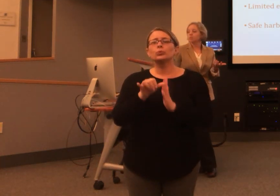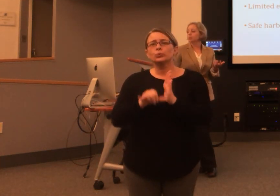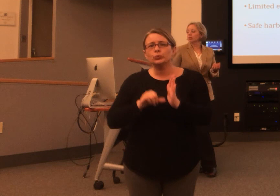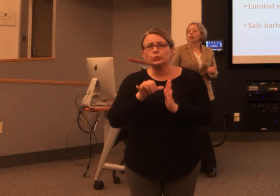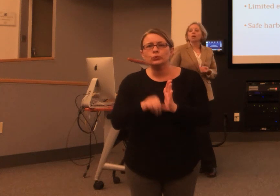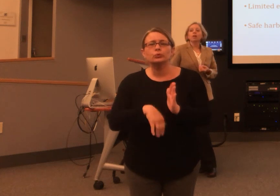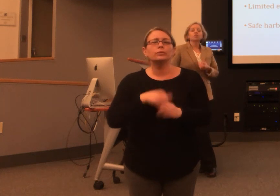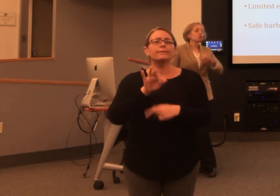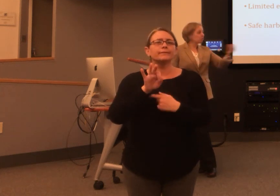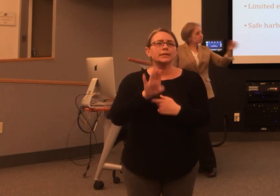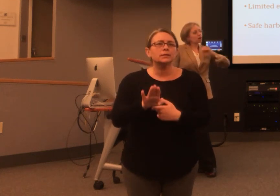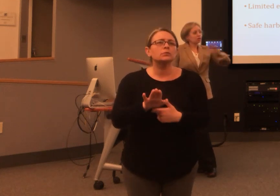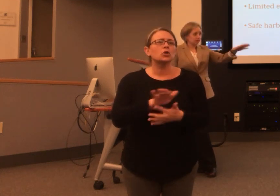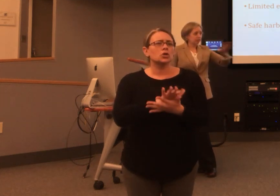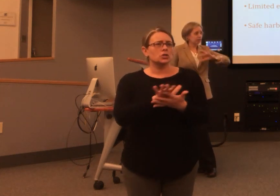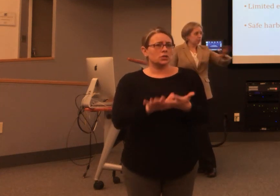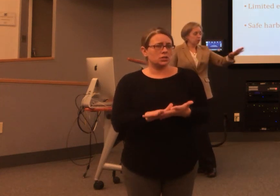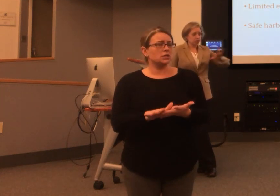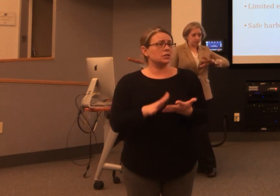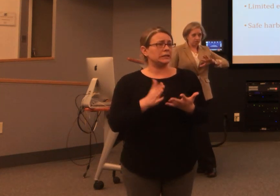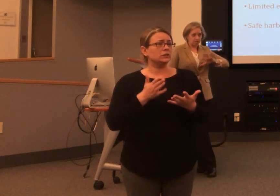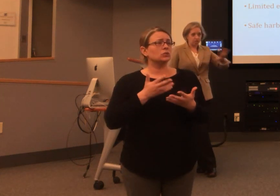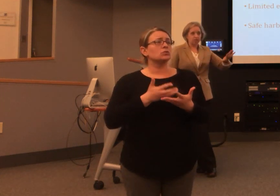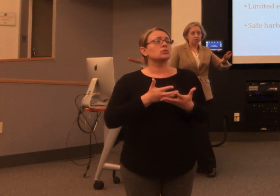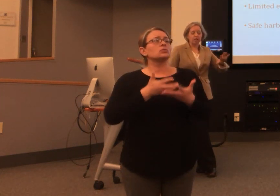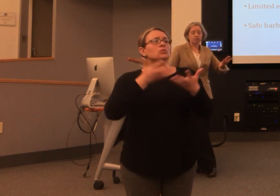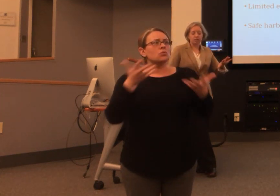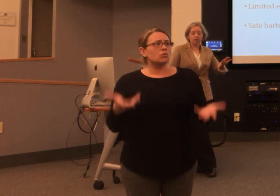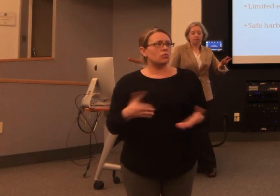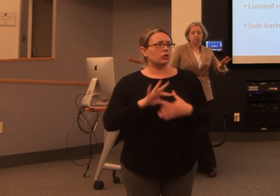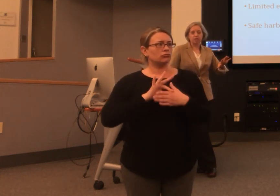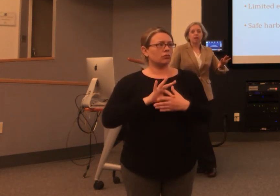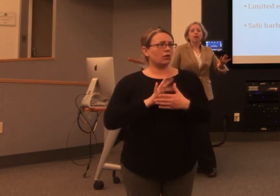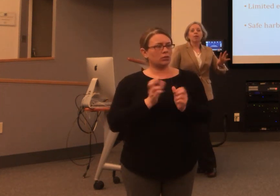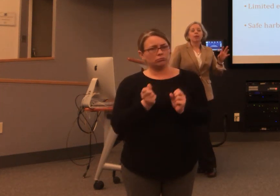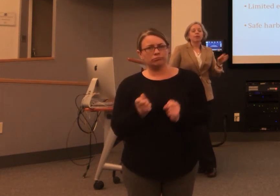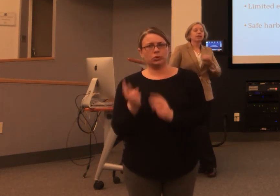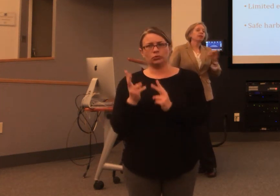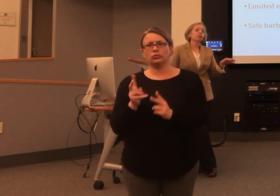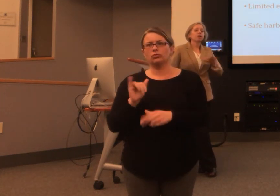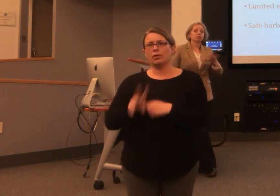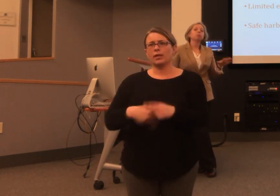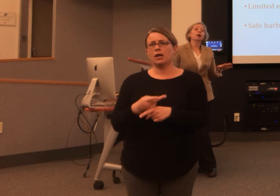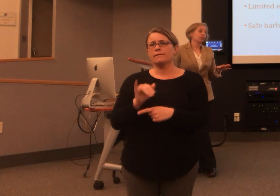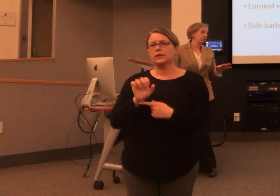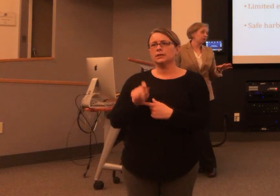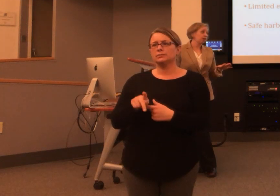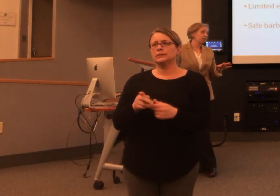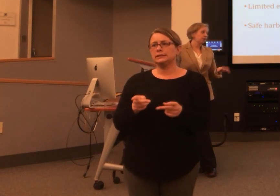Facebook. So much content gets posted to these kinds of sites that they can't possibly monitor it all.